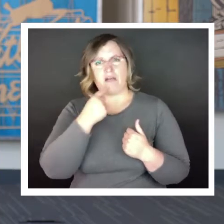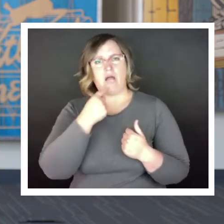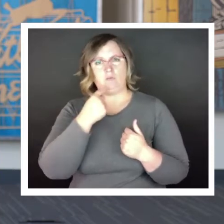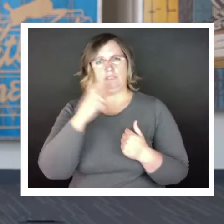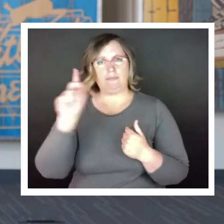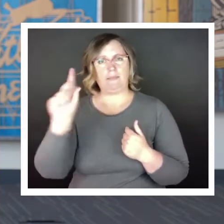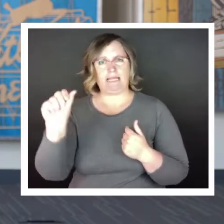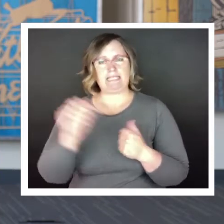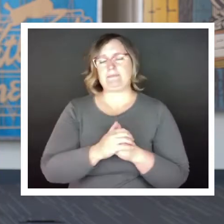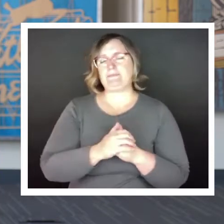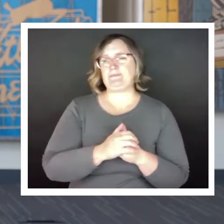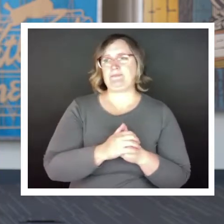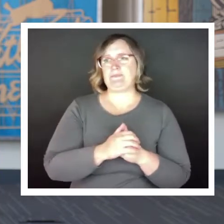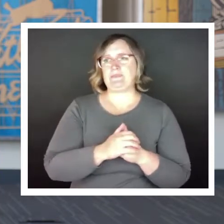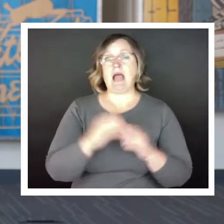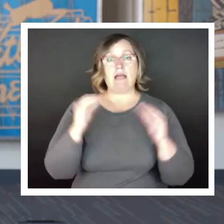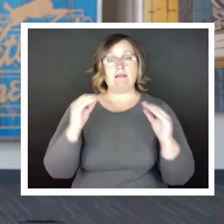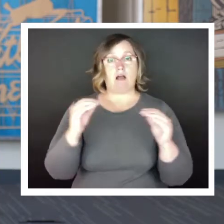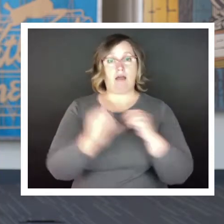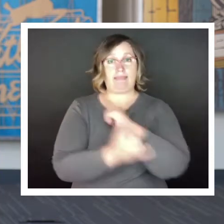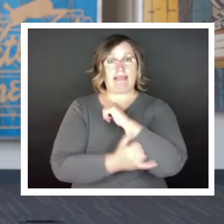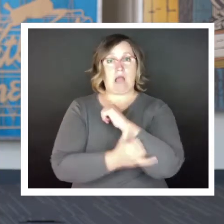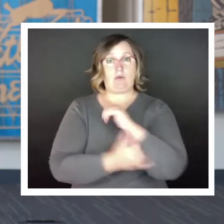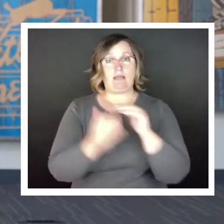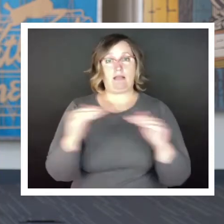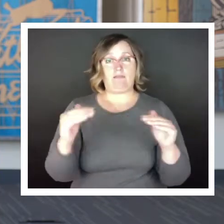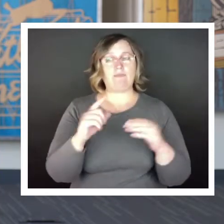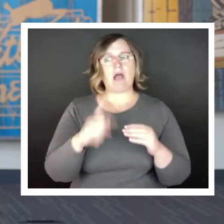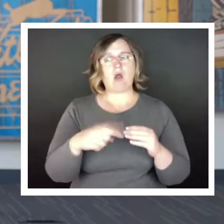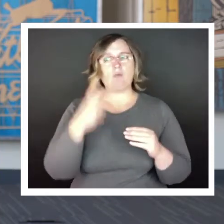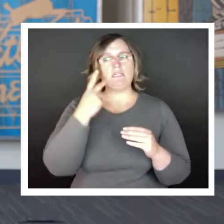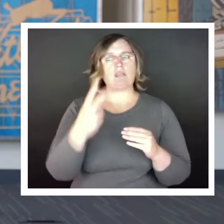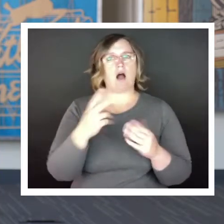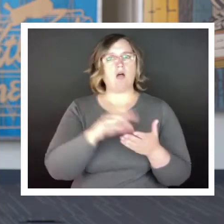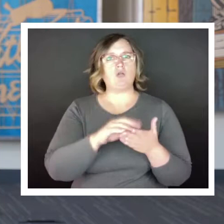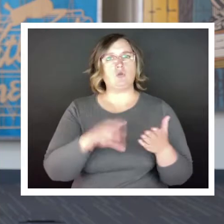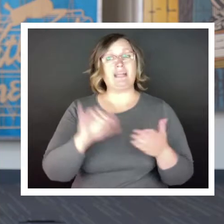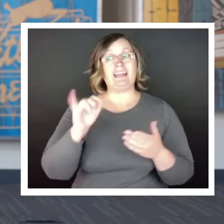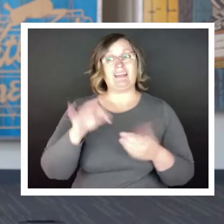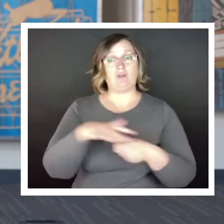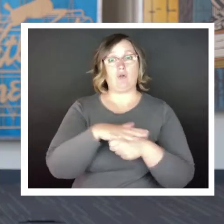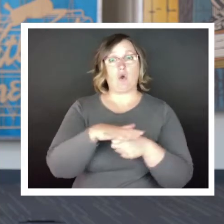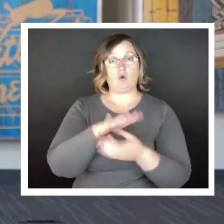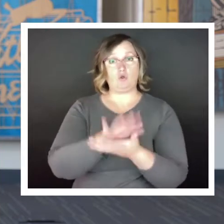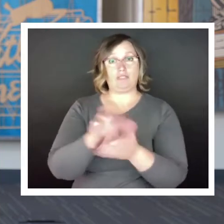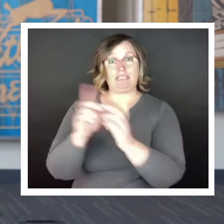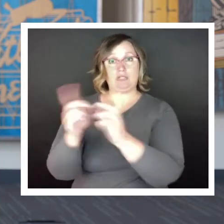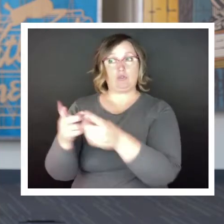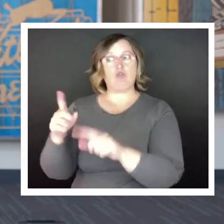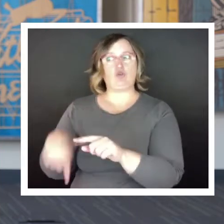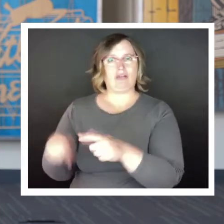I taught at the county level, and I only saw students if the local school districts could not handle their needs.